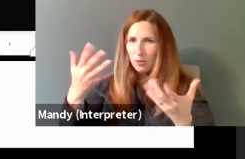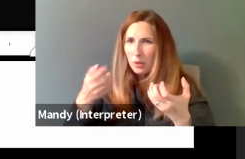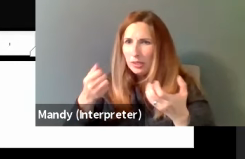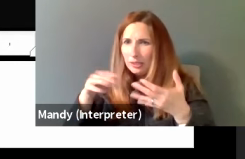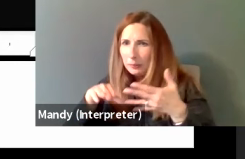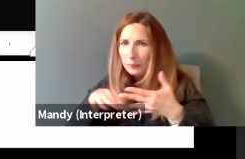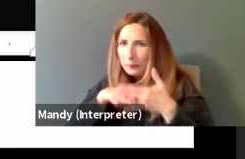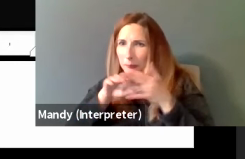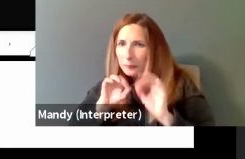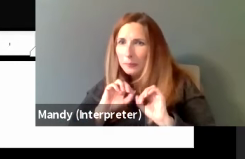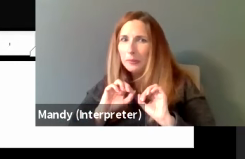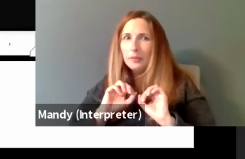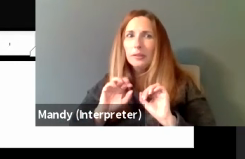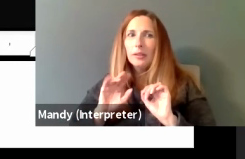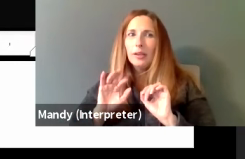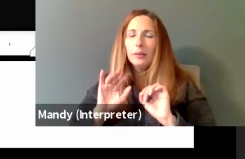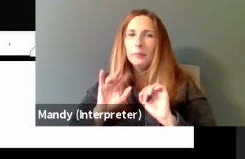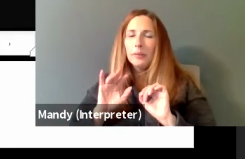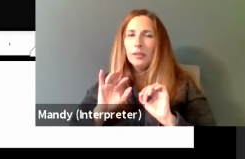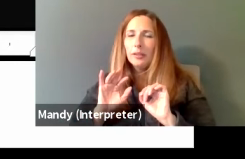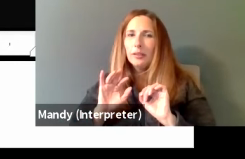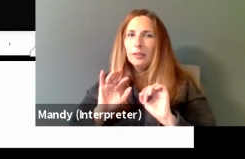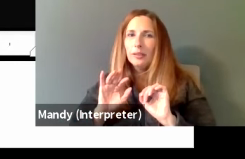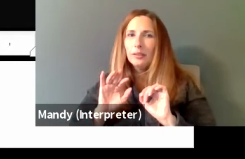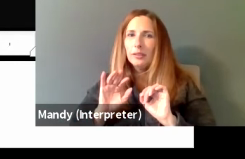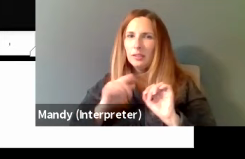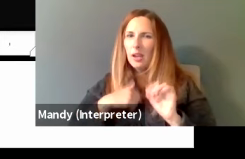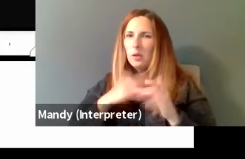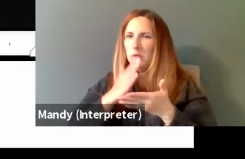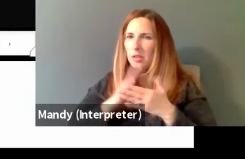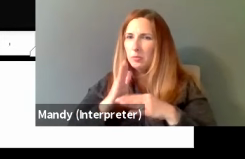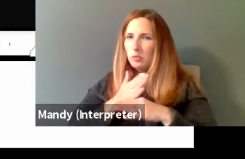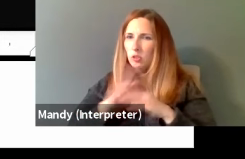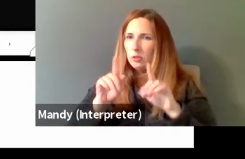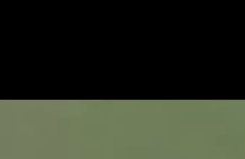and I'm going to actually just stop sharing my screen for a minute.